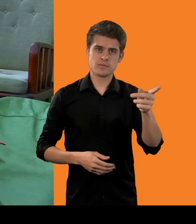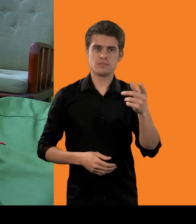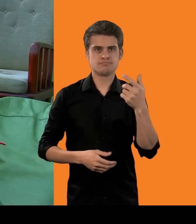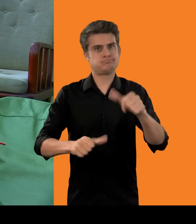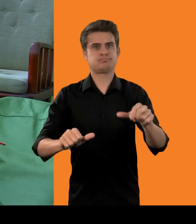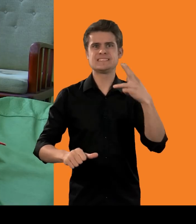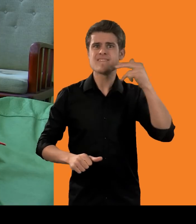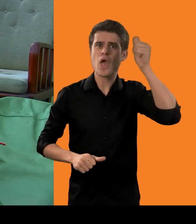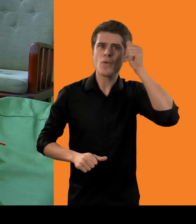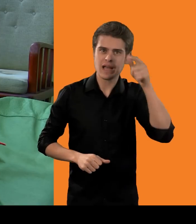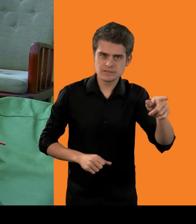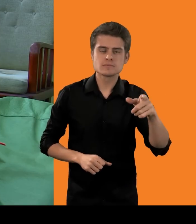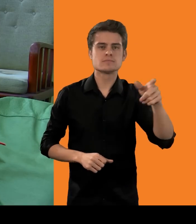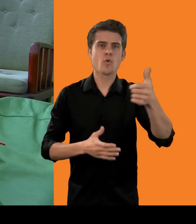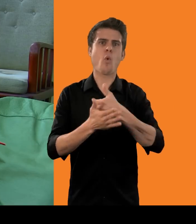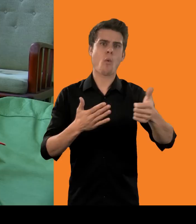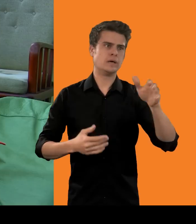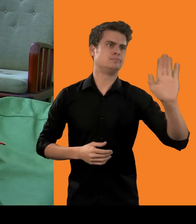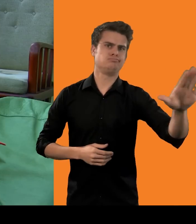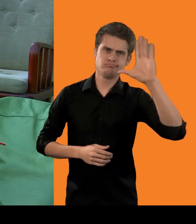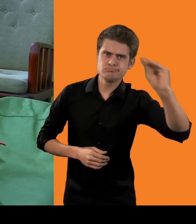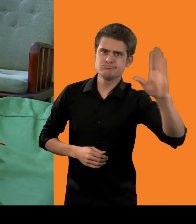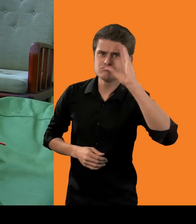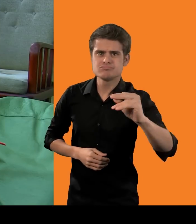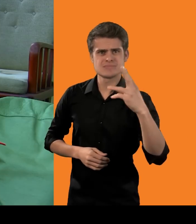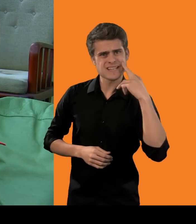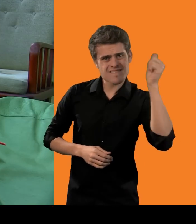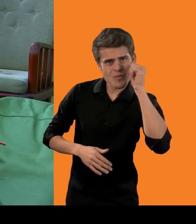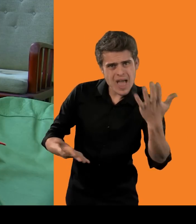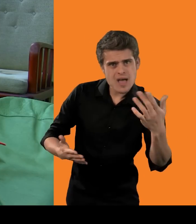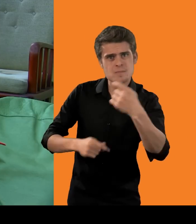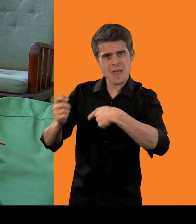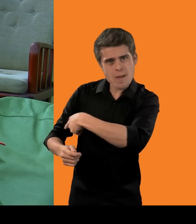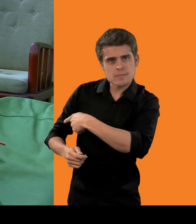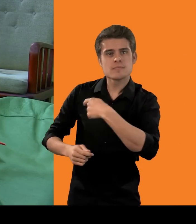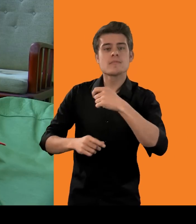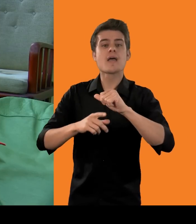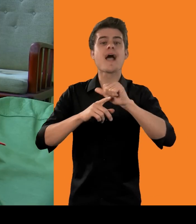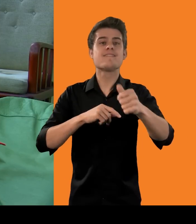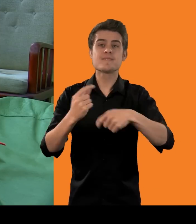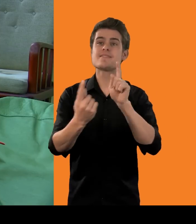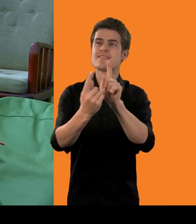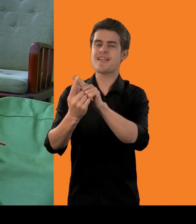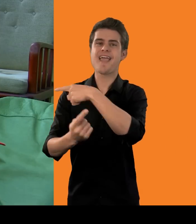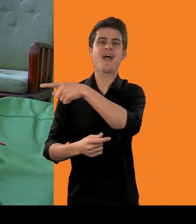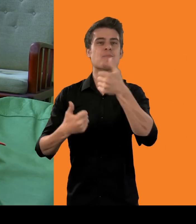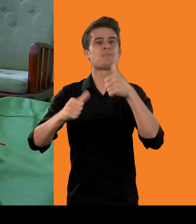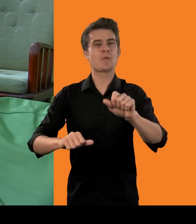who is also quite deaf aware, actually told them to slow down a little bit and now each time I meet them they’re quite deaf aware which is nice.